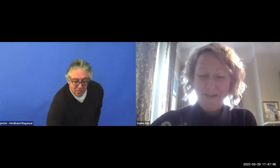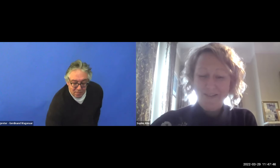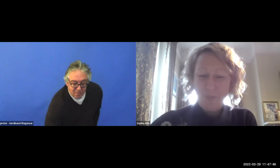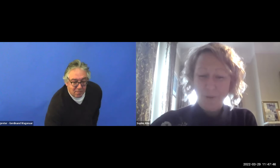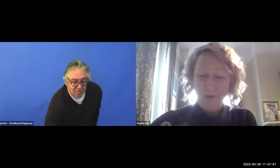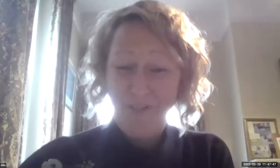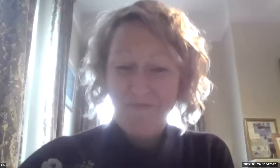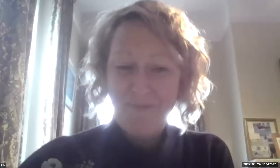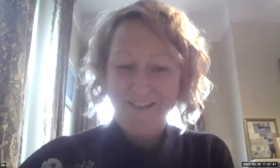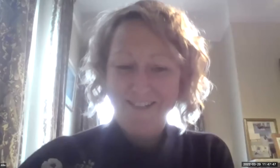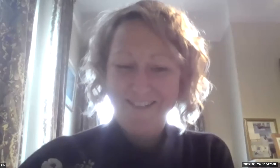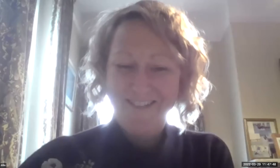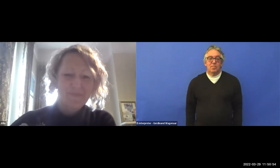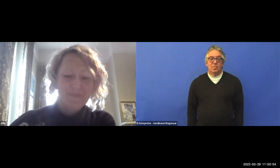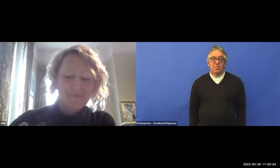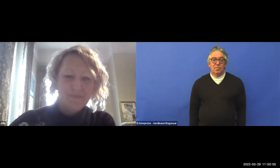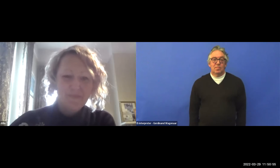Please don't be longer than three minutes.